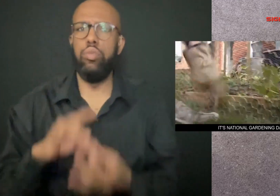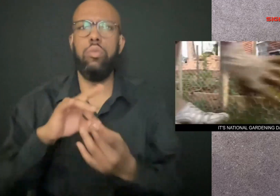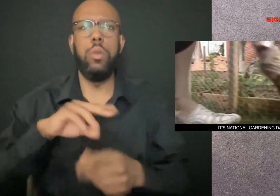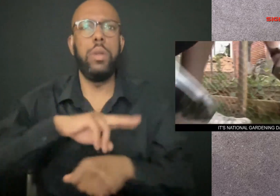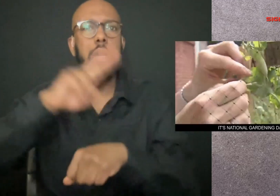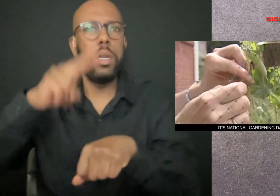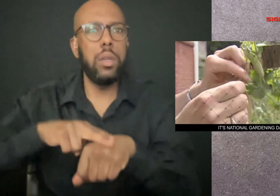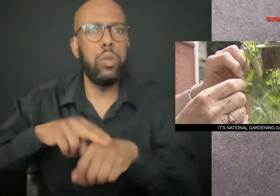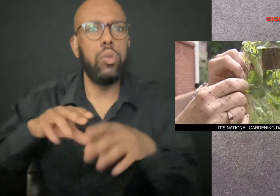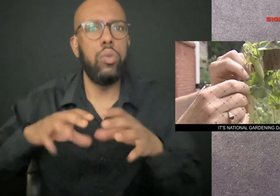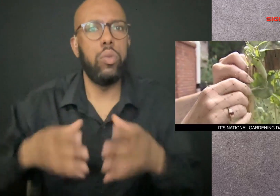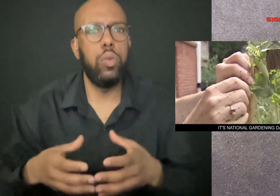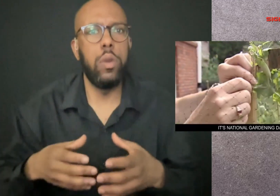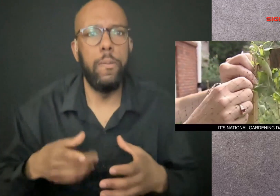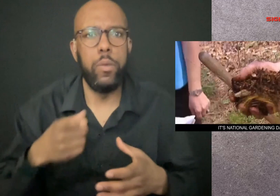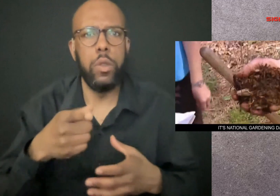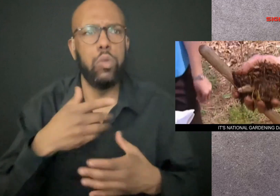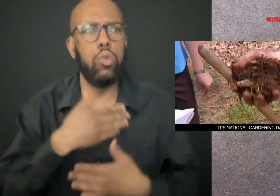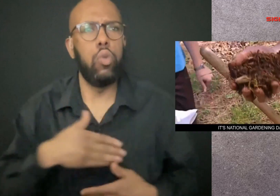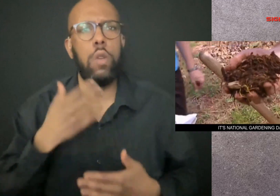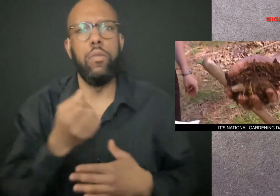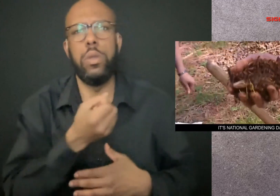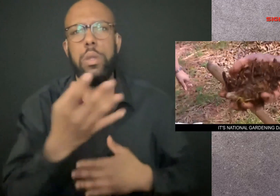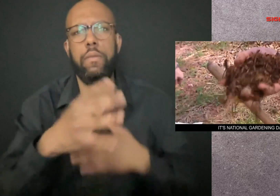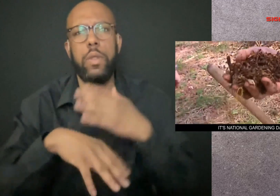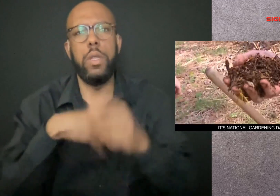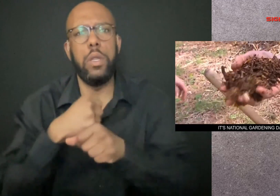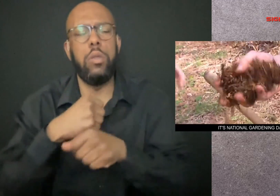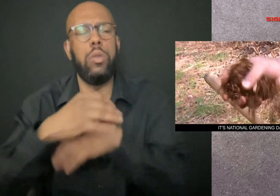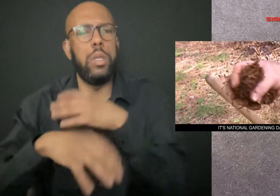he was wearing a heavy parachute fighting against a bouncing rocking